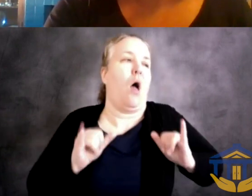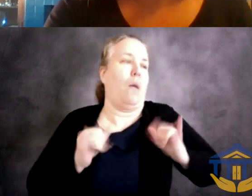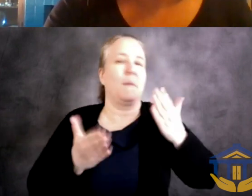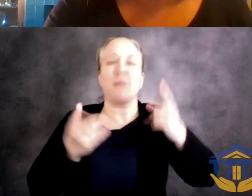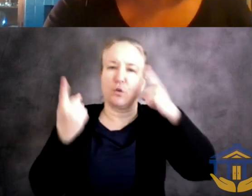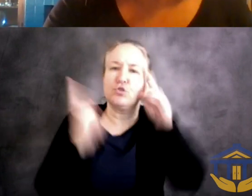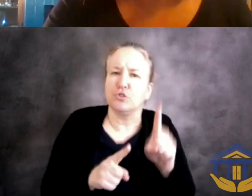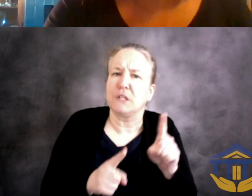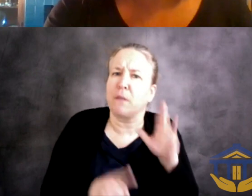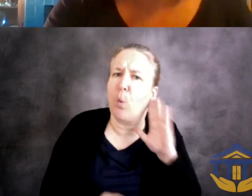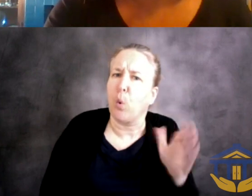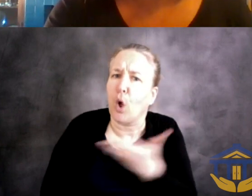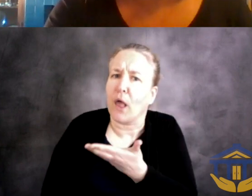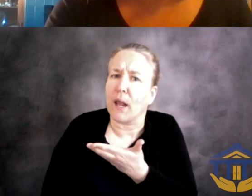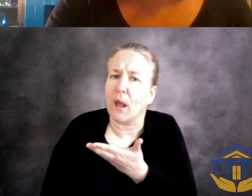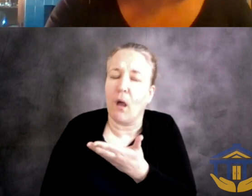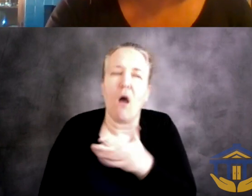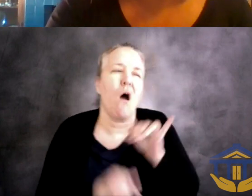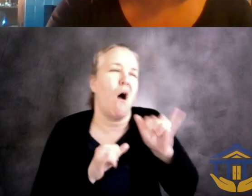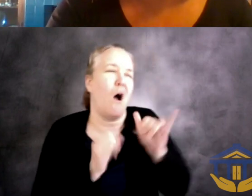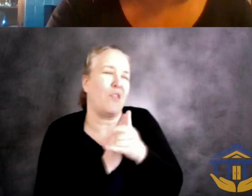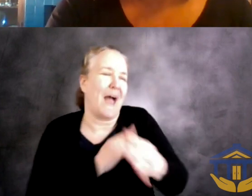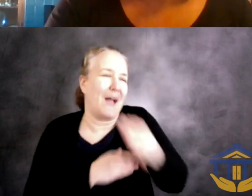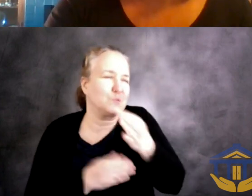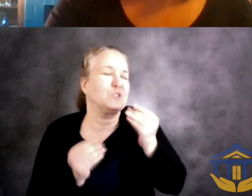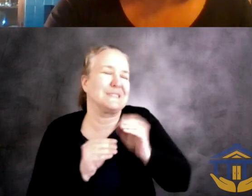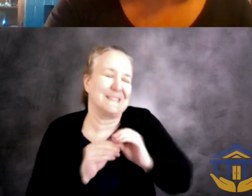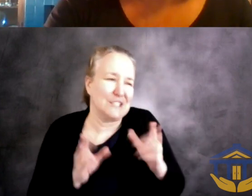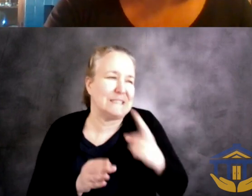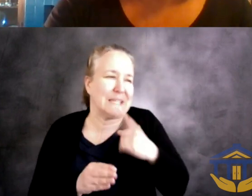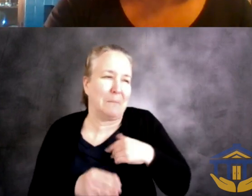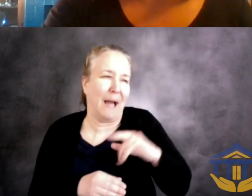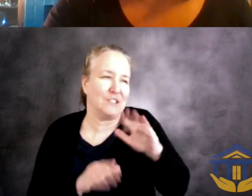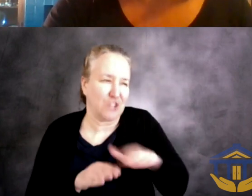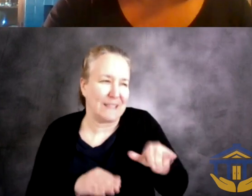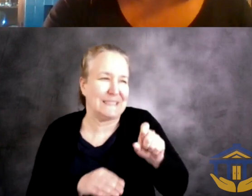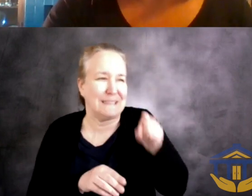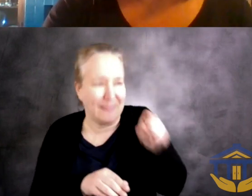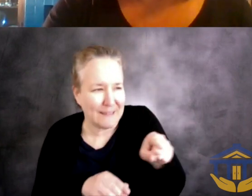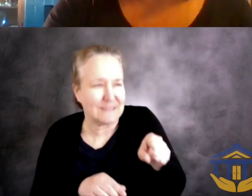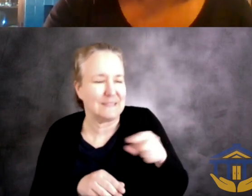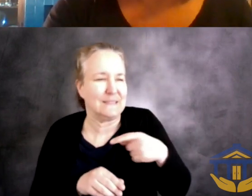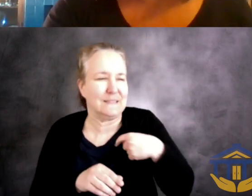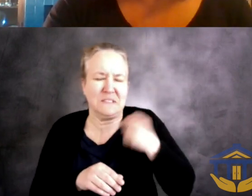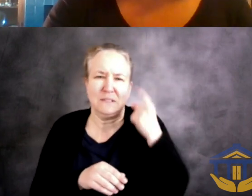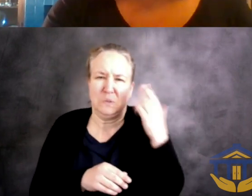this expert is clearly saying my kid needs this and, um, I don't understand why we're not able to,